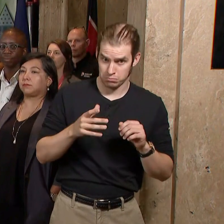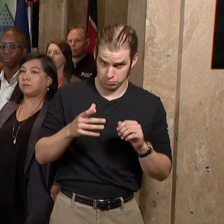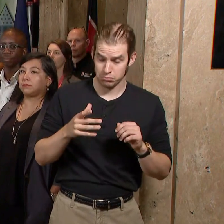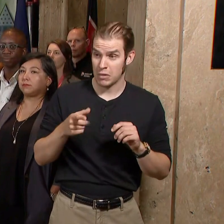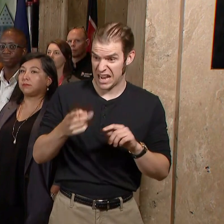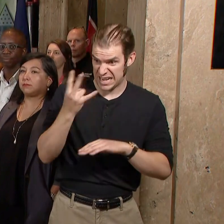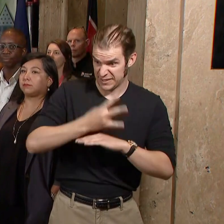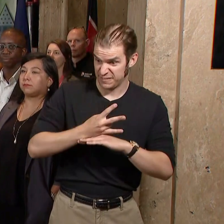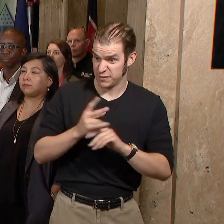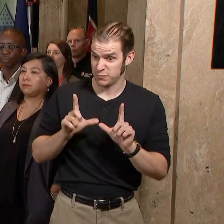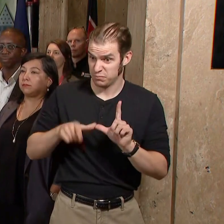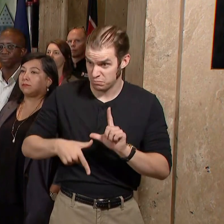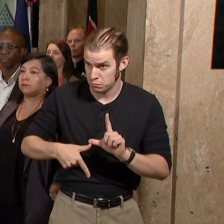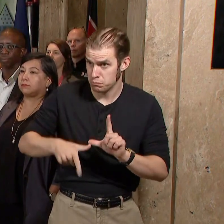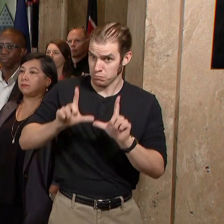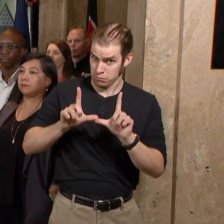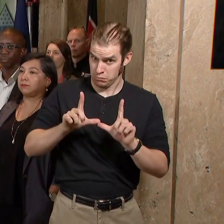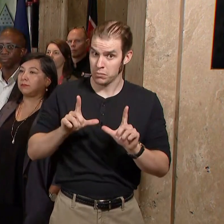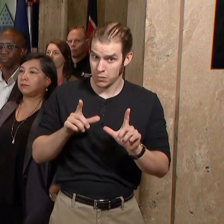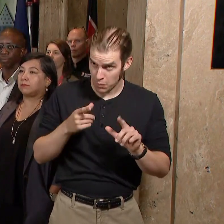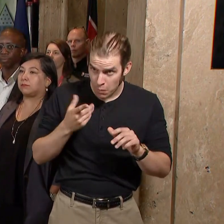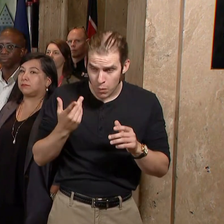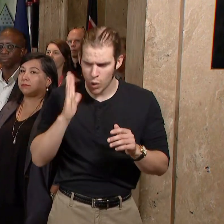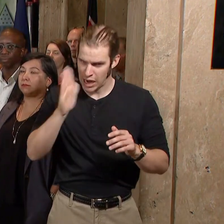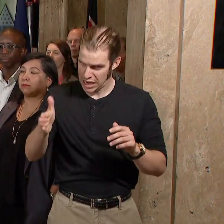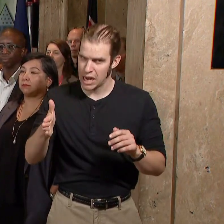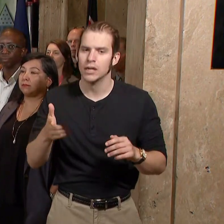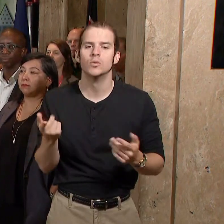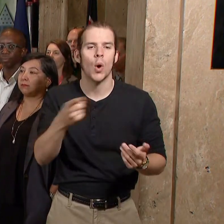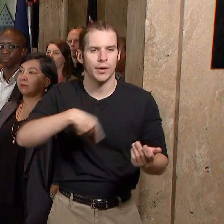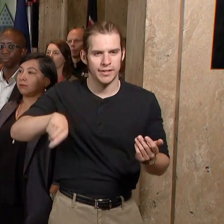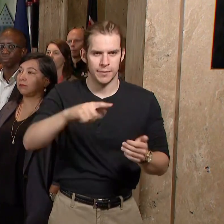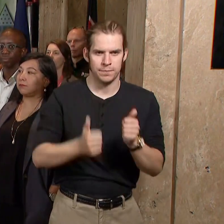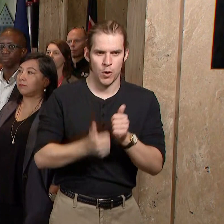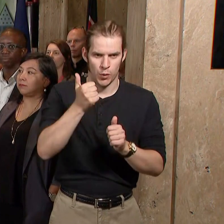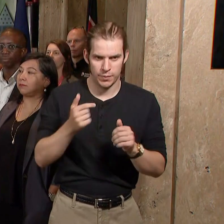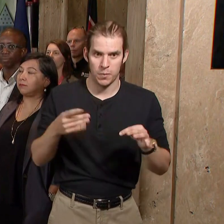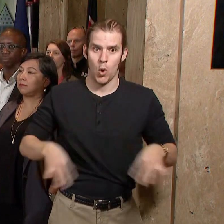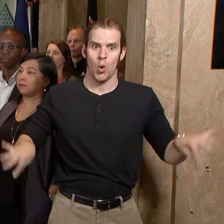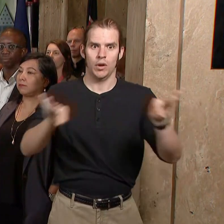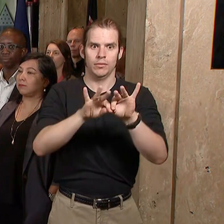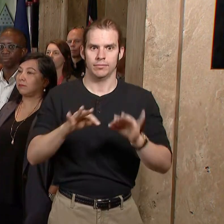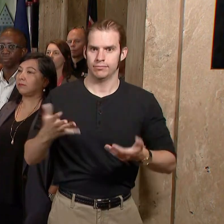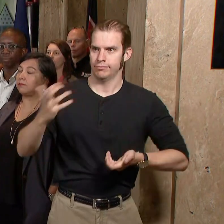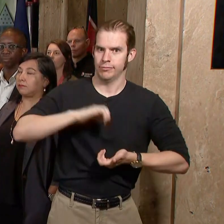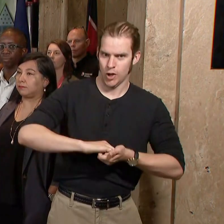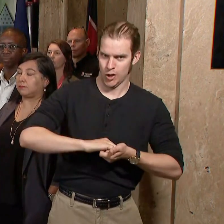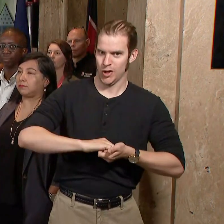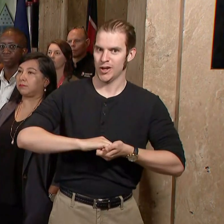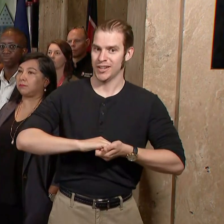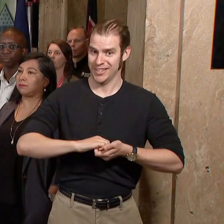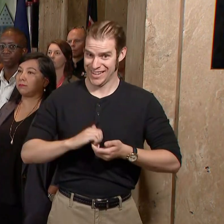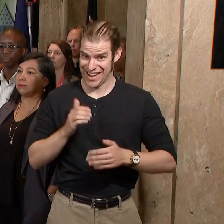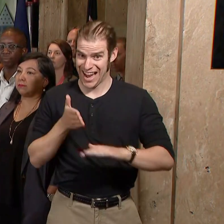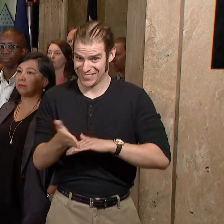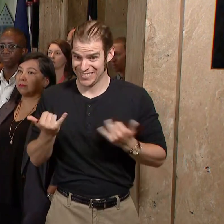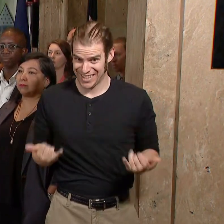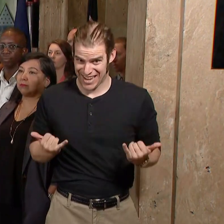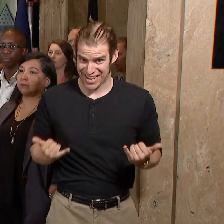And so they will be the most important partners in making all of this happen. We'll have a lot of conversations, including right after this one at Mayor Council meeting about the details